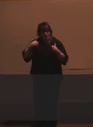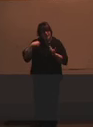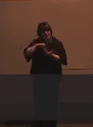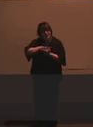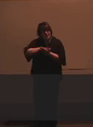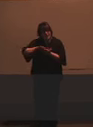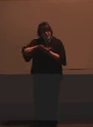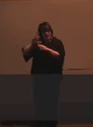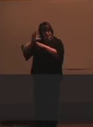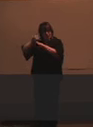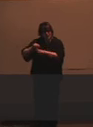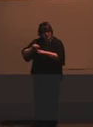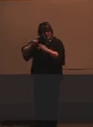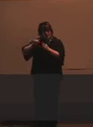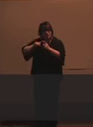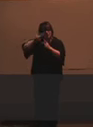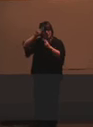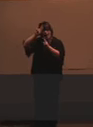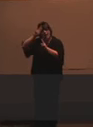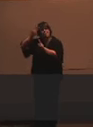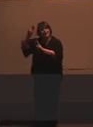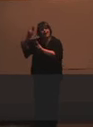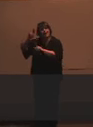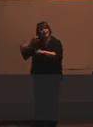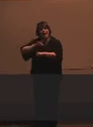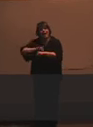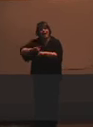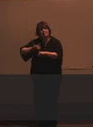to admire emptiness.